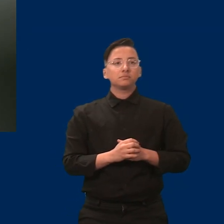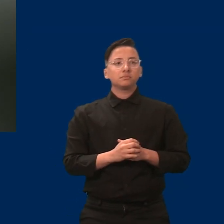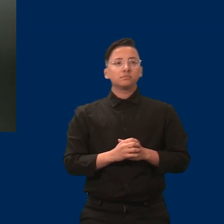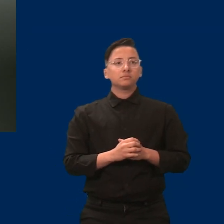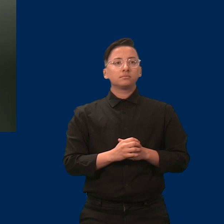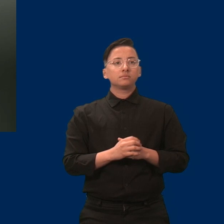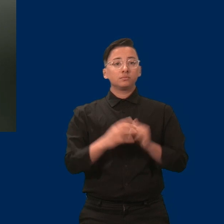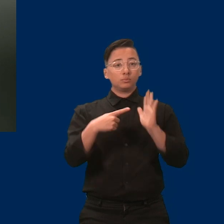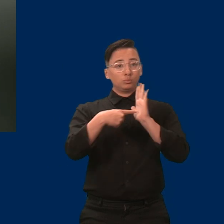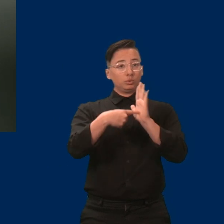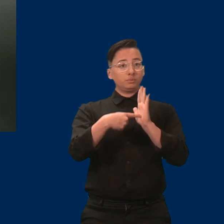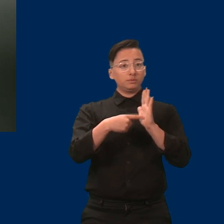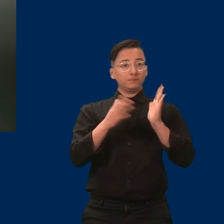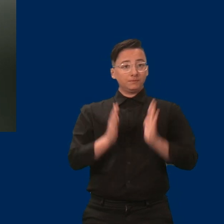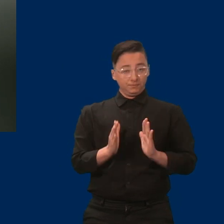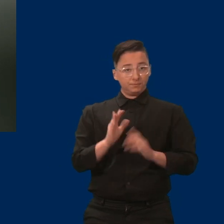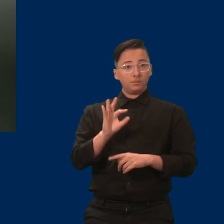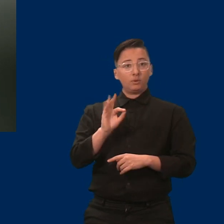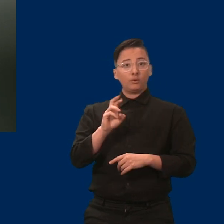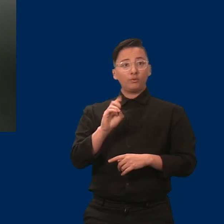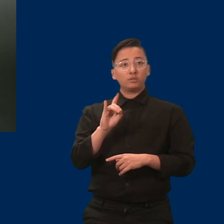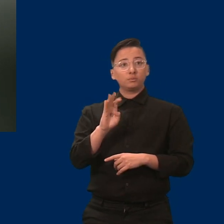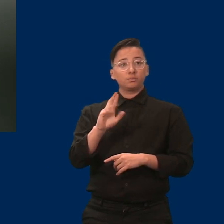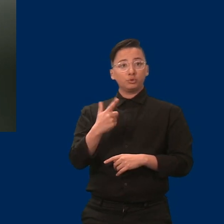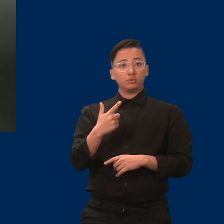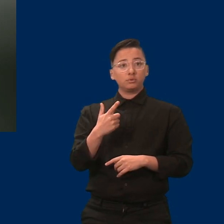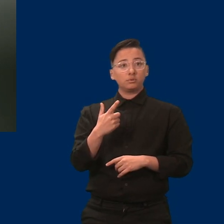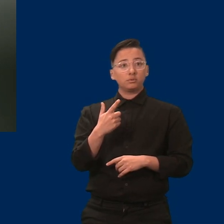Aaron, did you have a comment first?